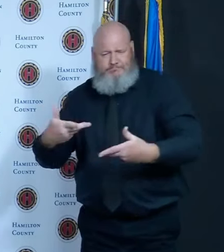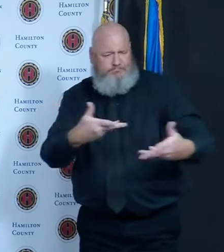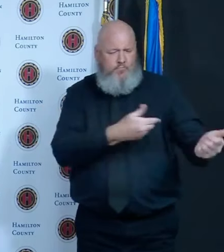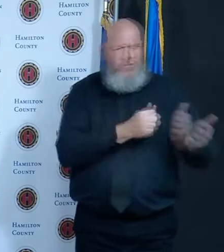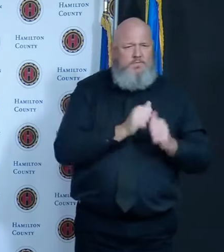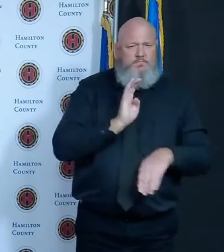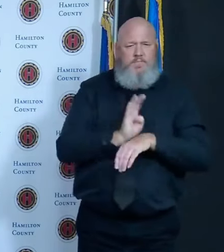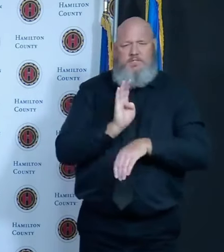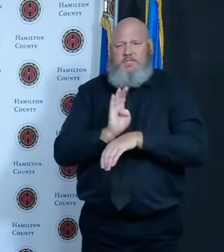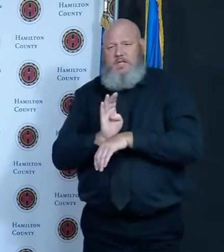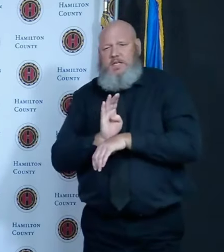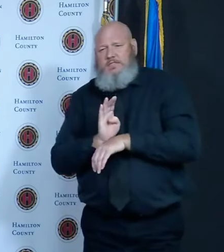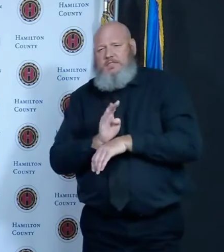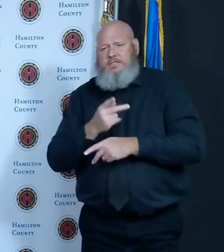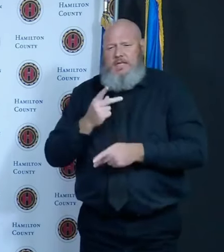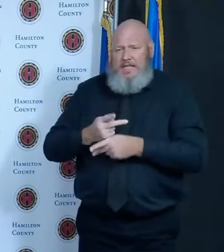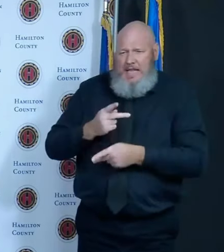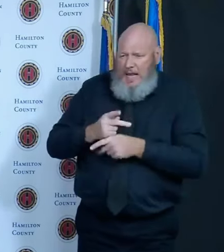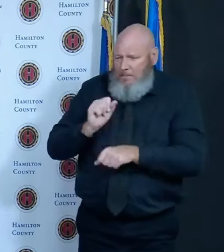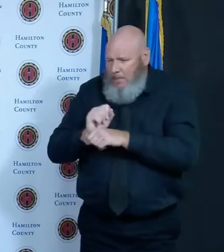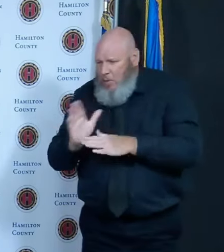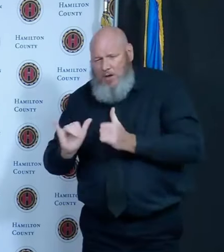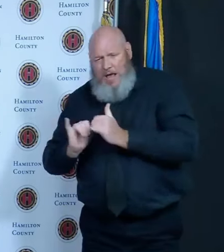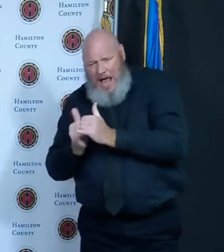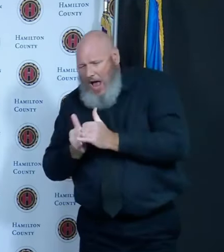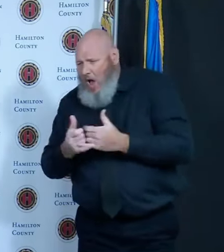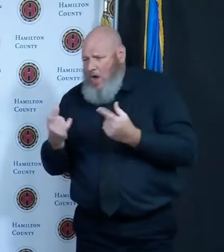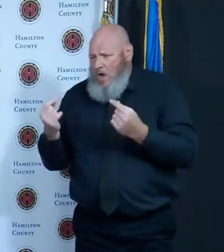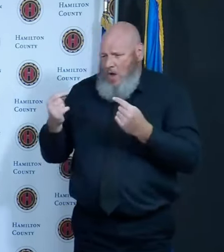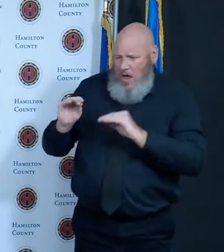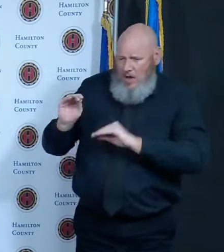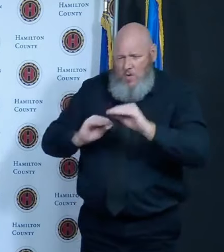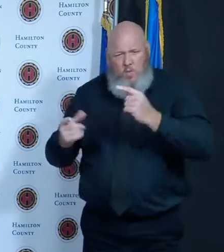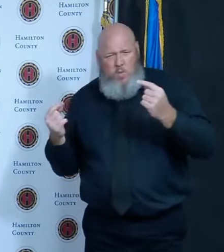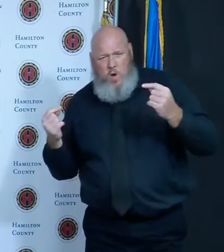strategically grow their businesses through those types of retention and